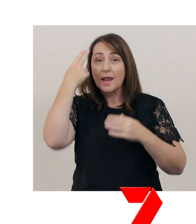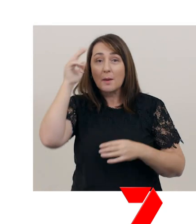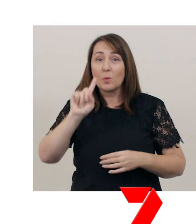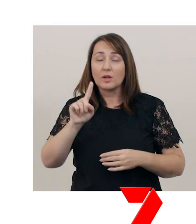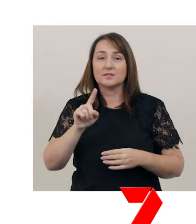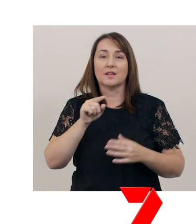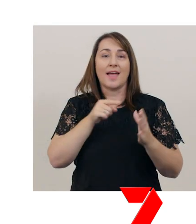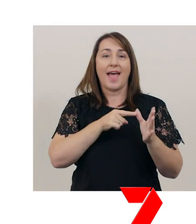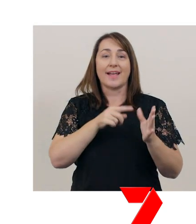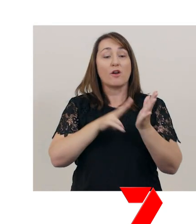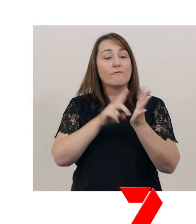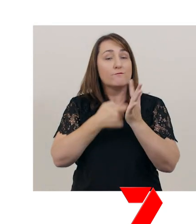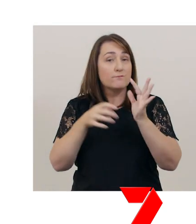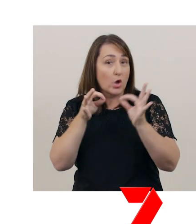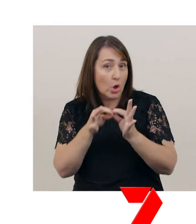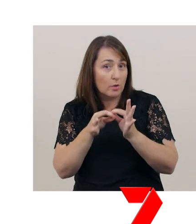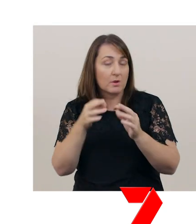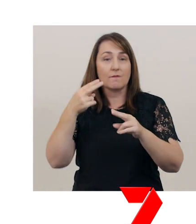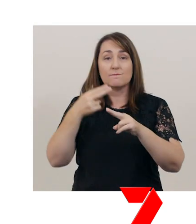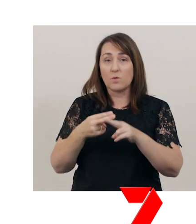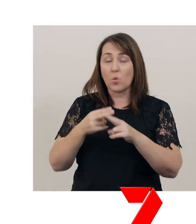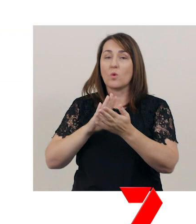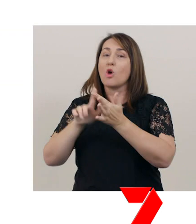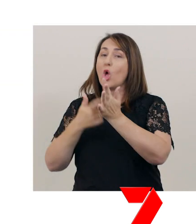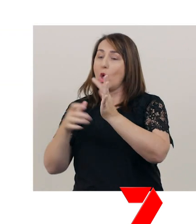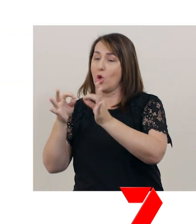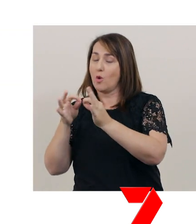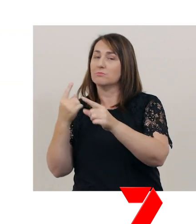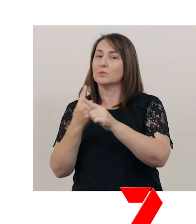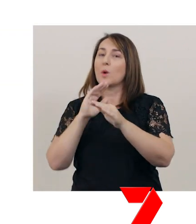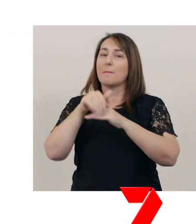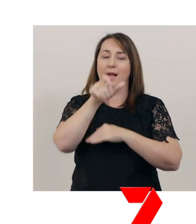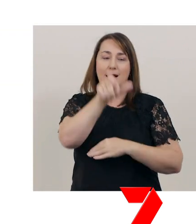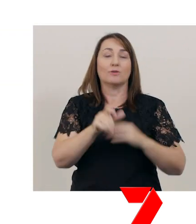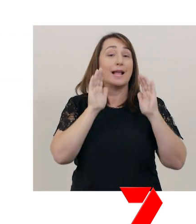It tells a story of Herb, a hippo from the ‘burbs or the suburbs.